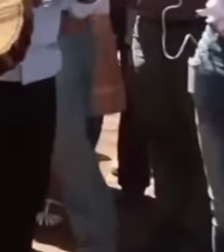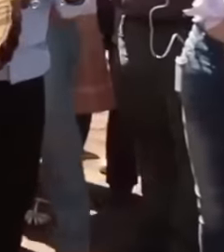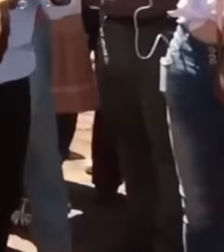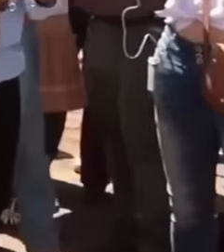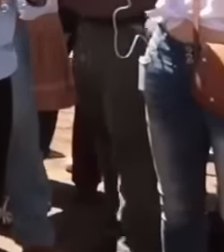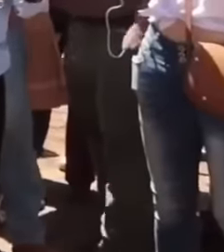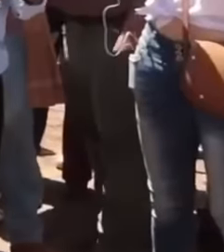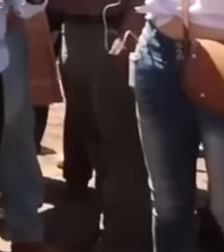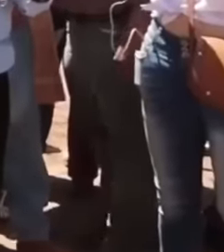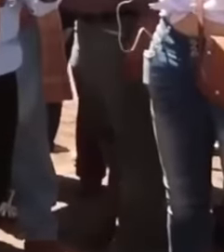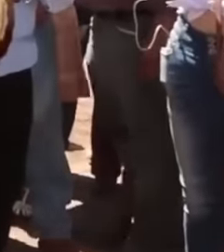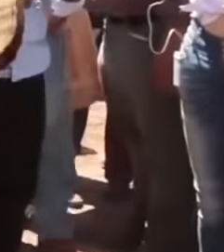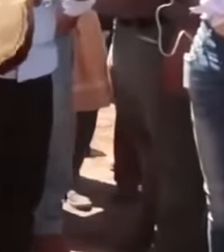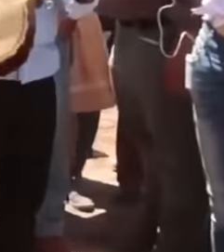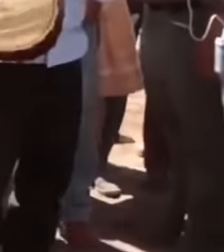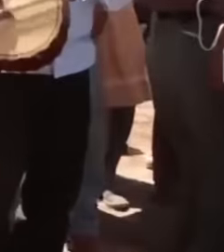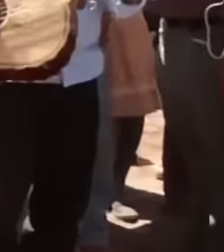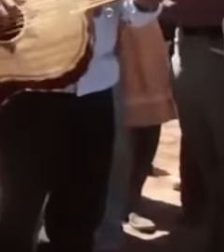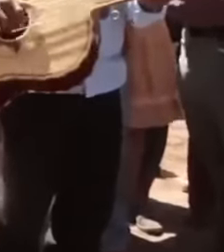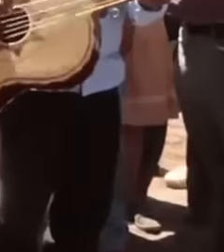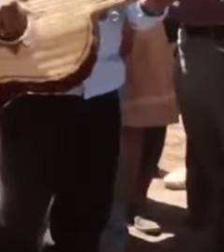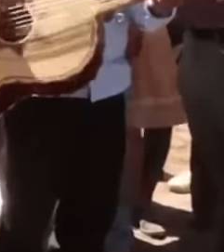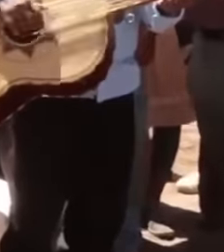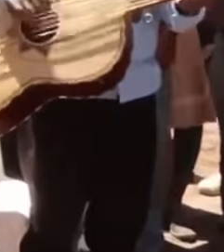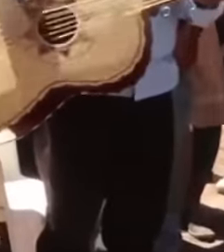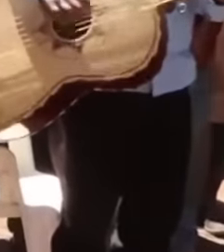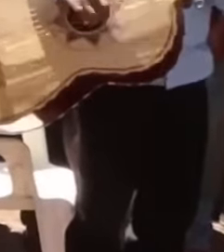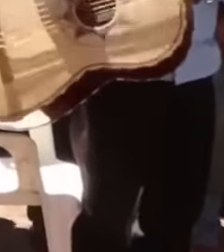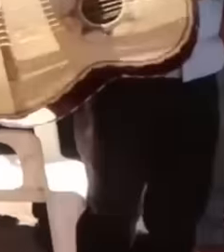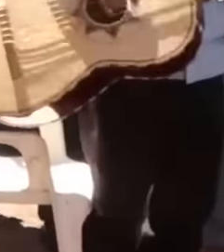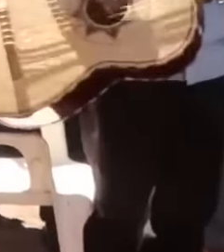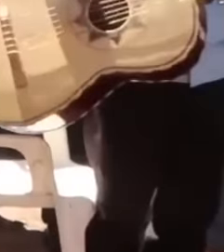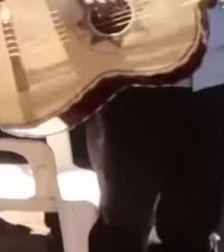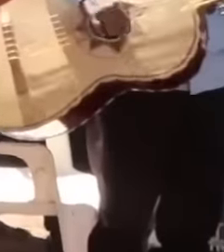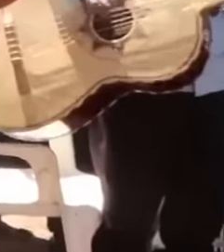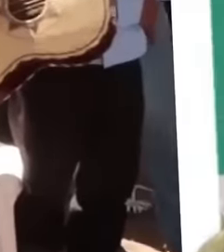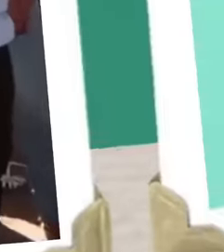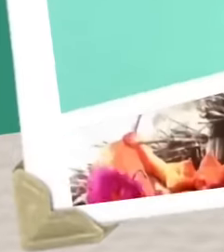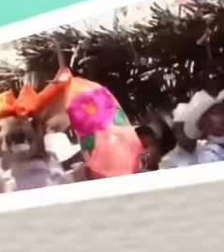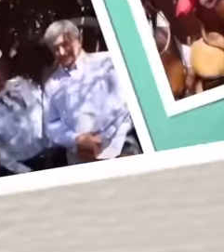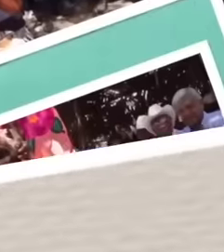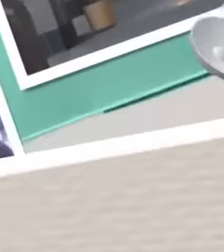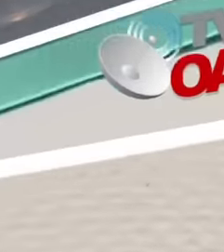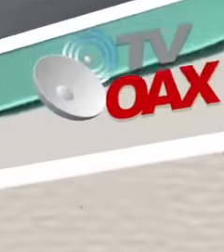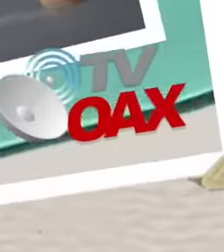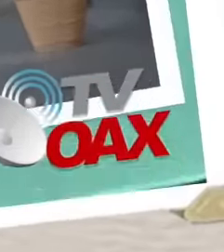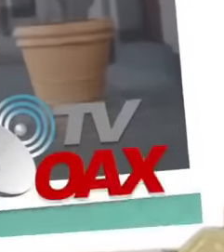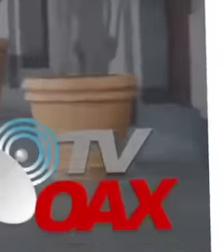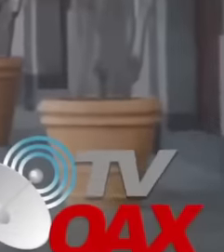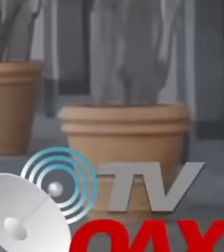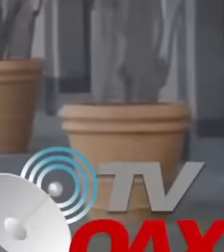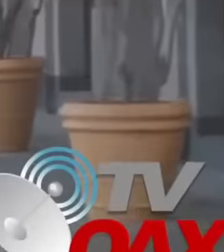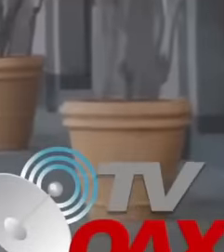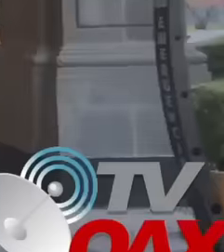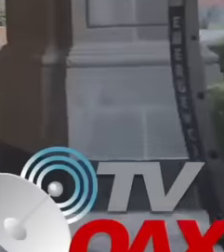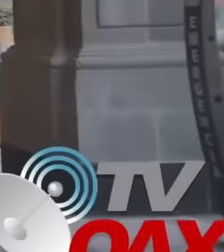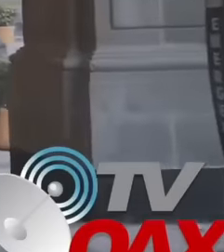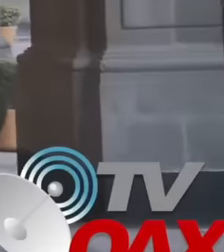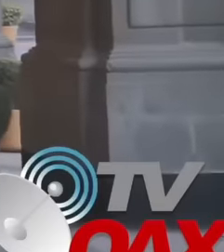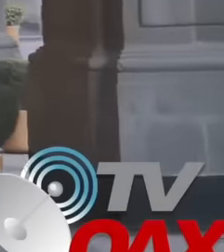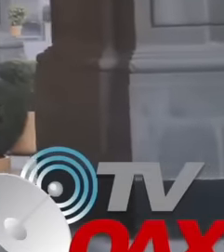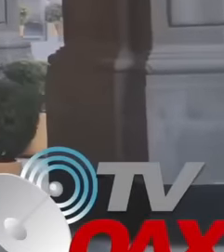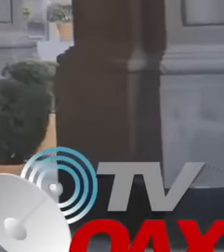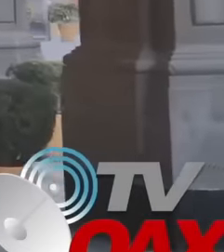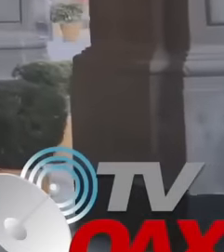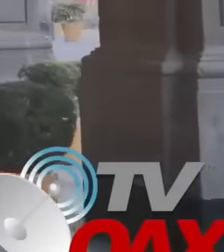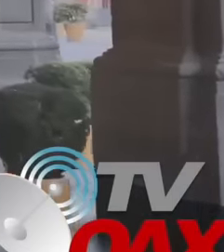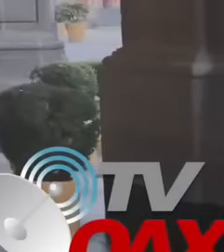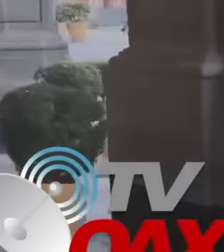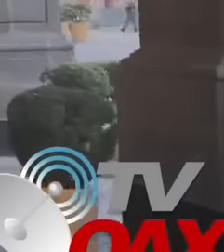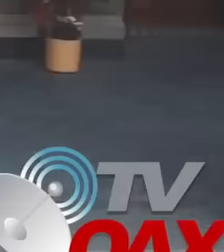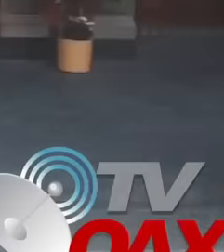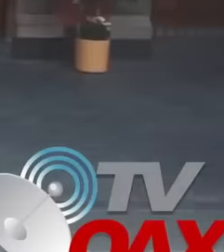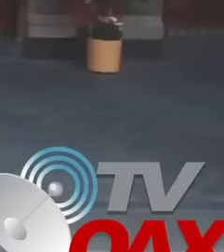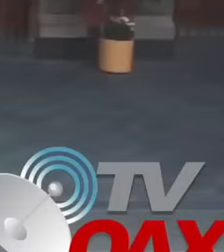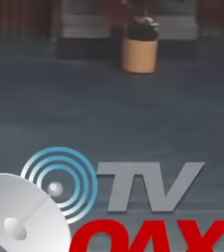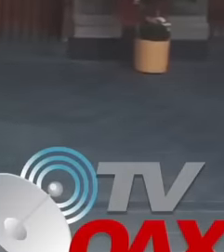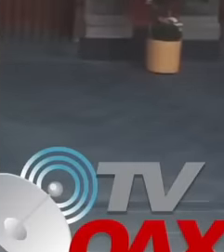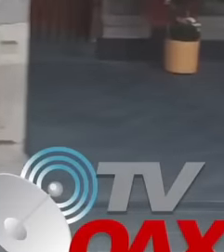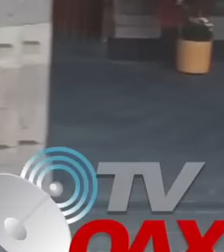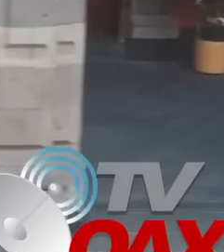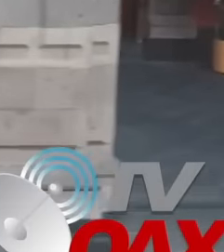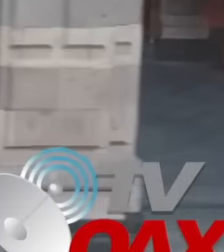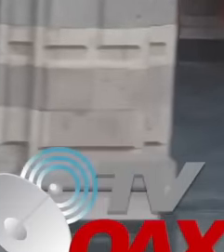defeated, President Andrés Manuel López Obrador is working very hard to get forward to the